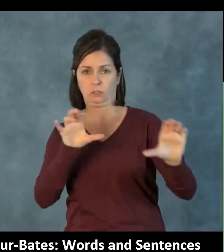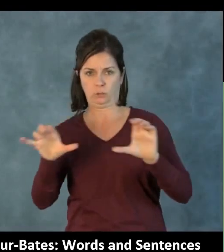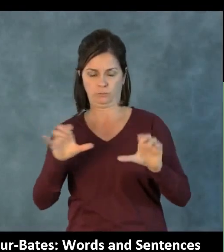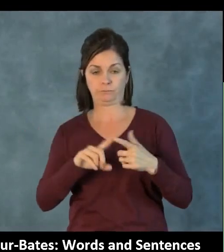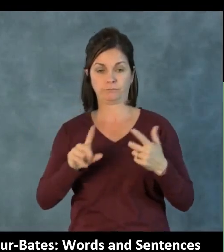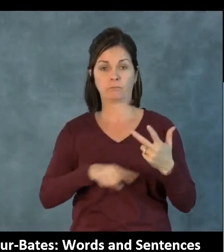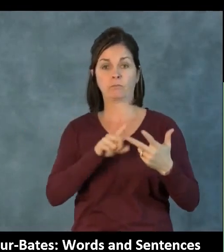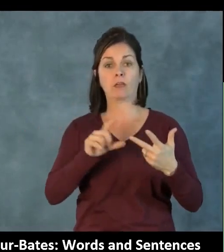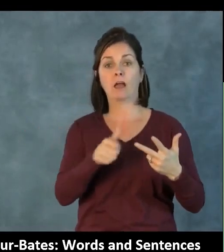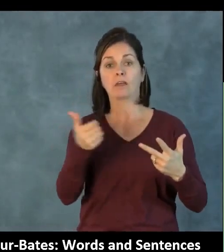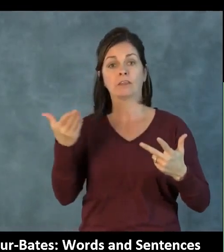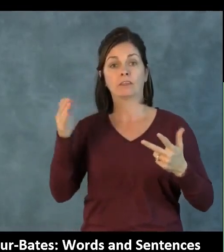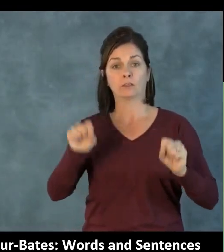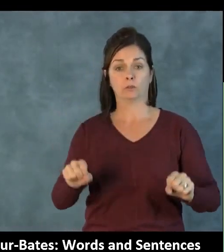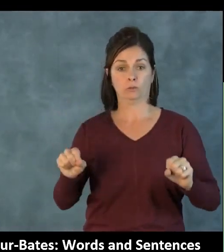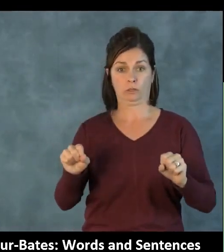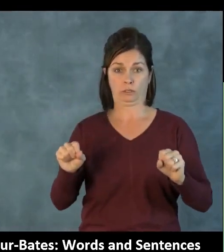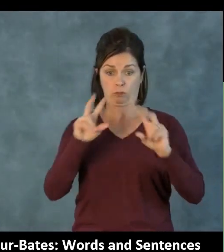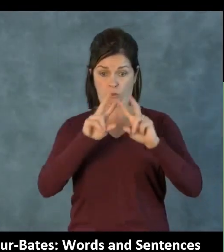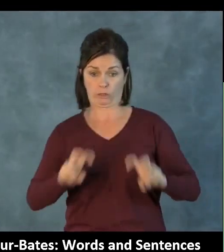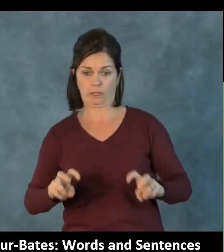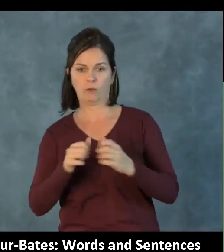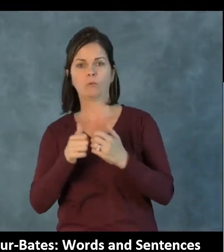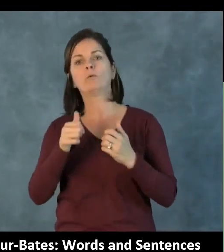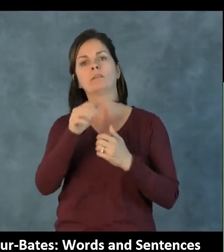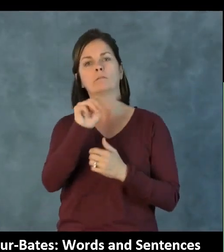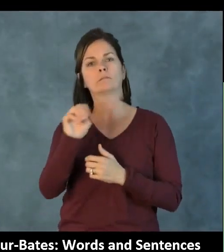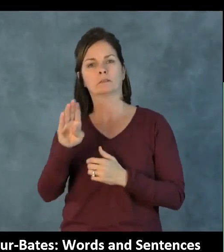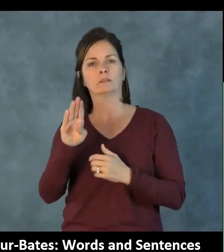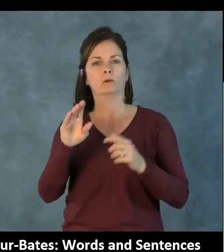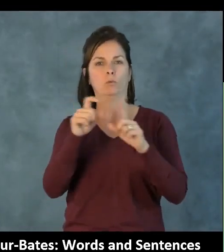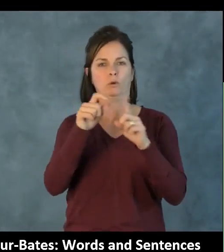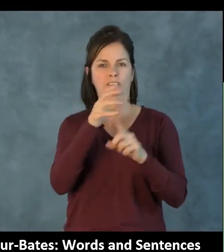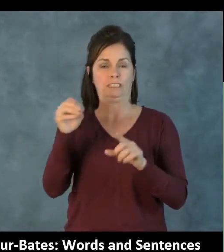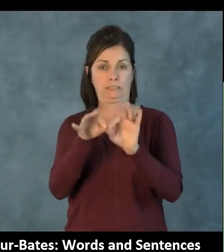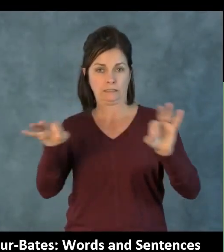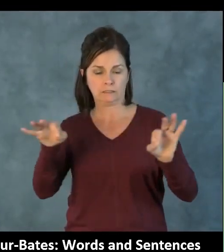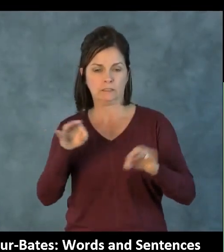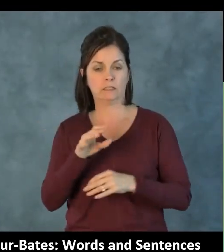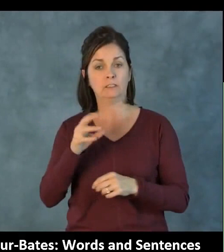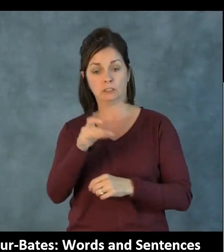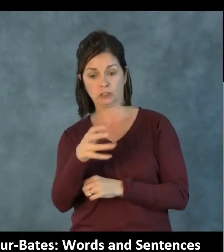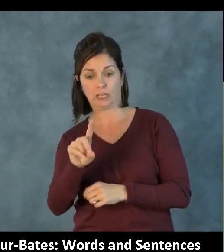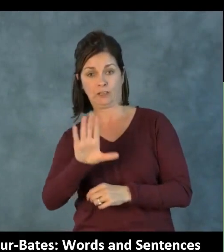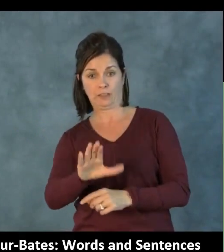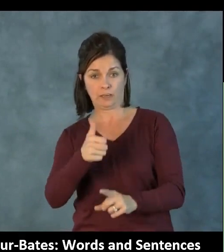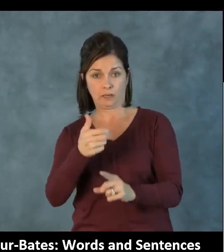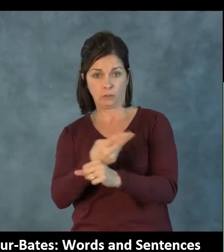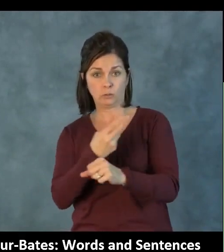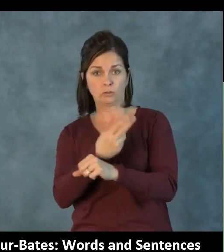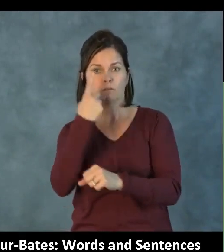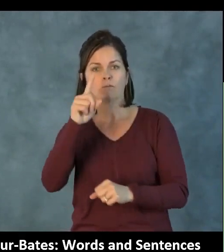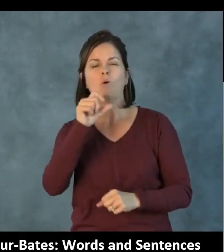on the Words and Sentences version of the MacArthur, is their use of irregular forms.